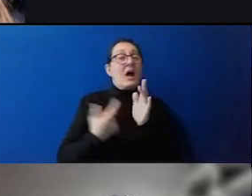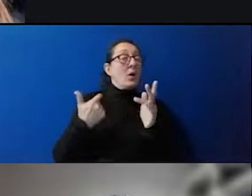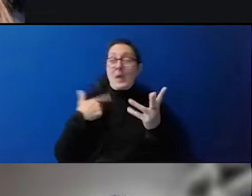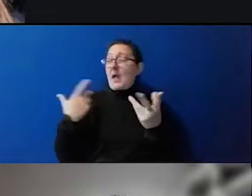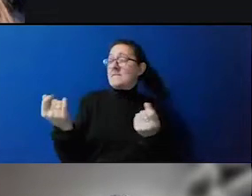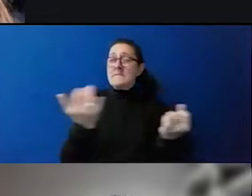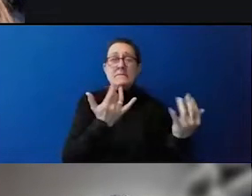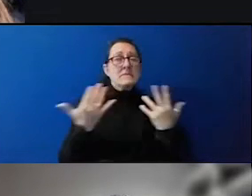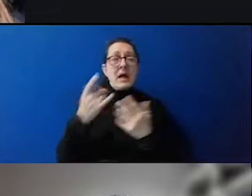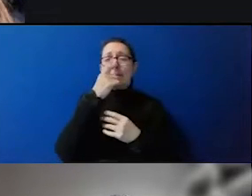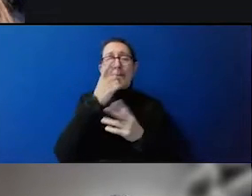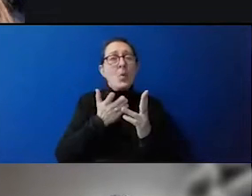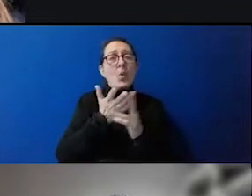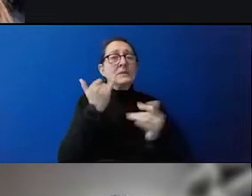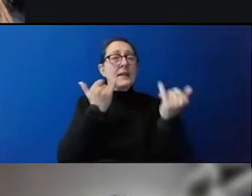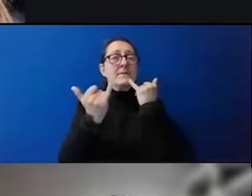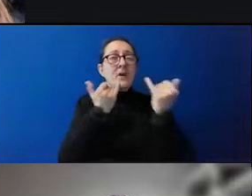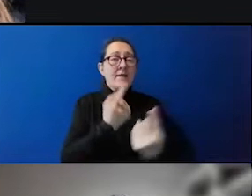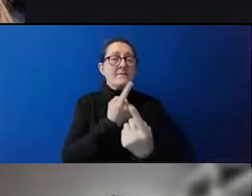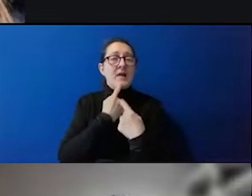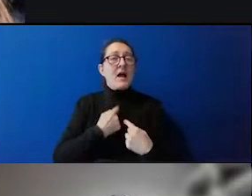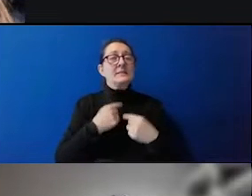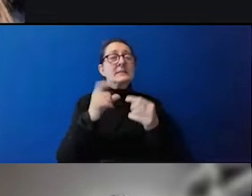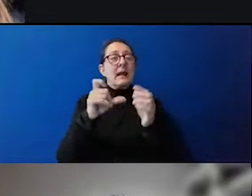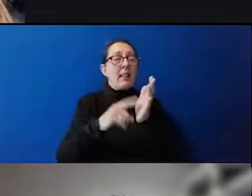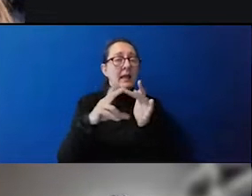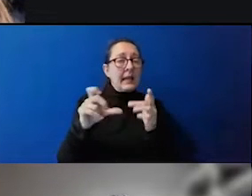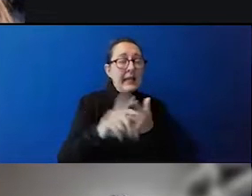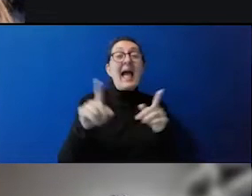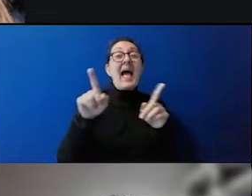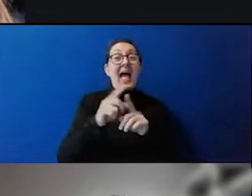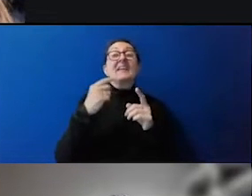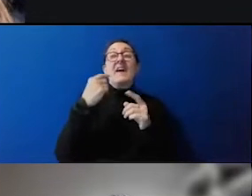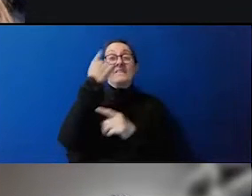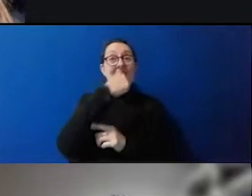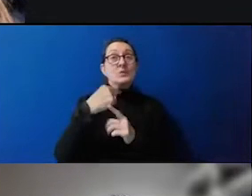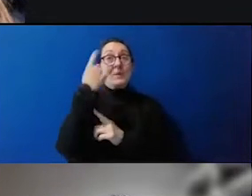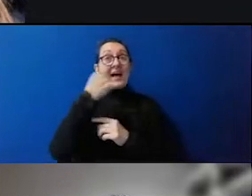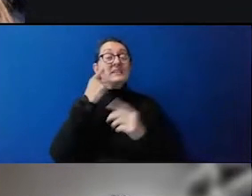tele tone advice clinics and face-to-face Outreach clinics that we drive to um we cover a catchment